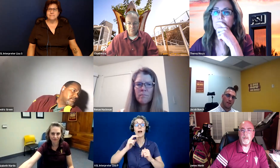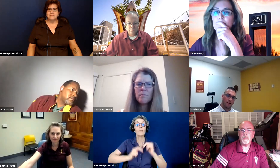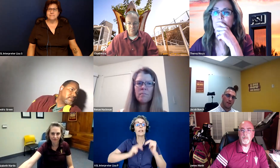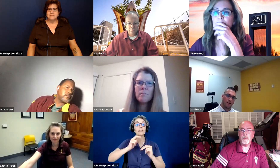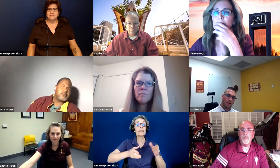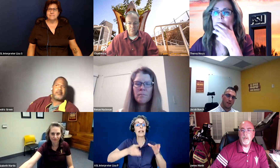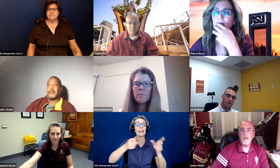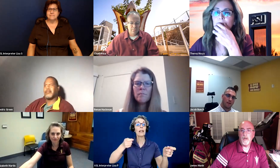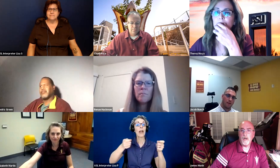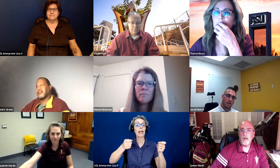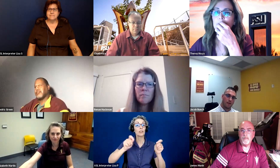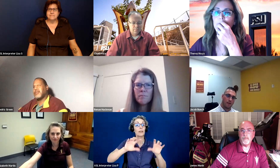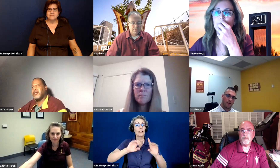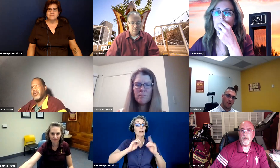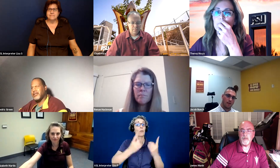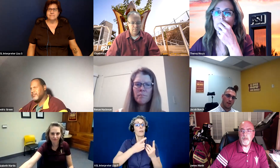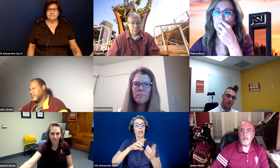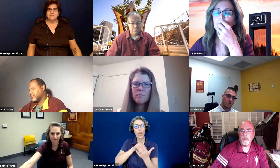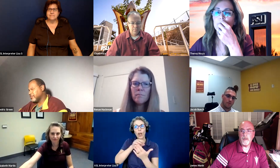what is really accessible. And essentially, you know, it's just not a matter